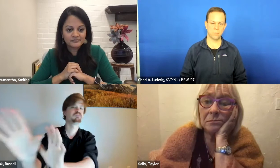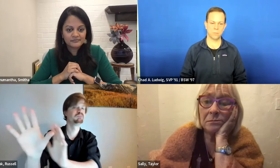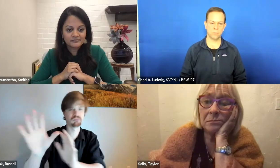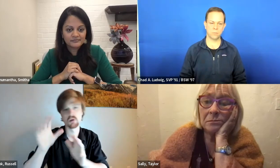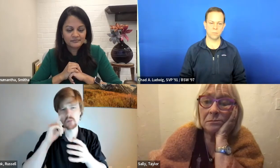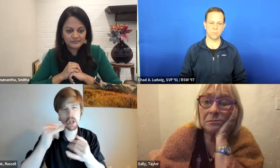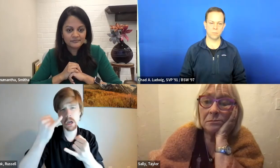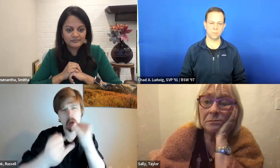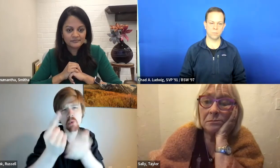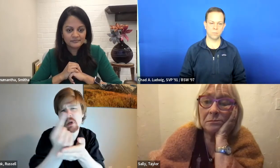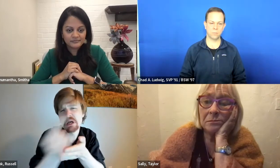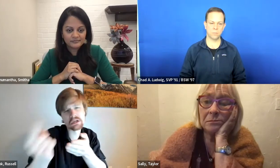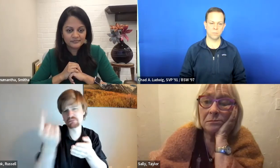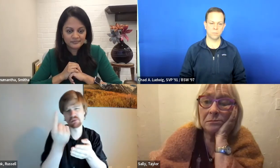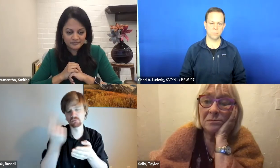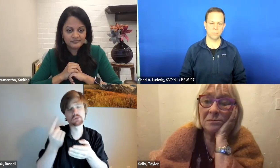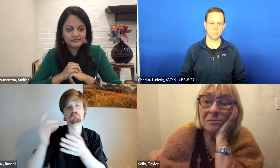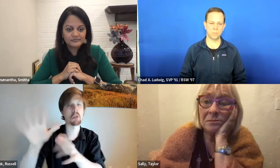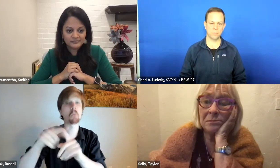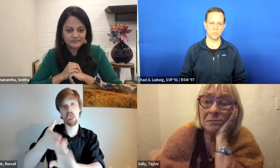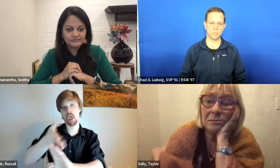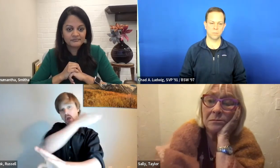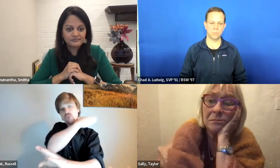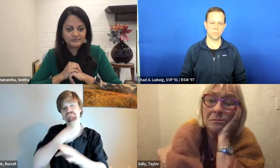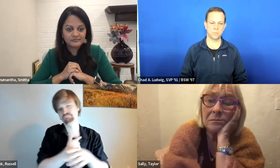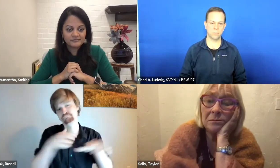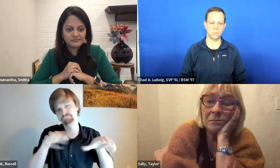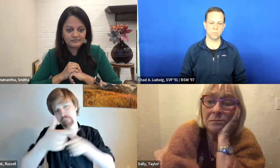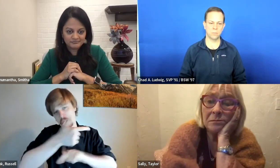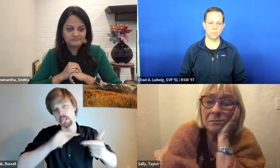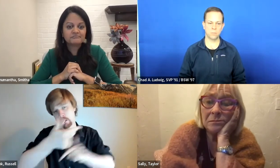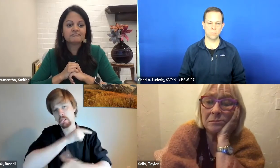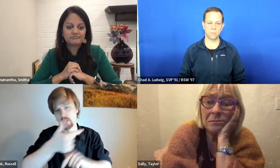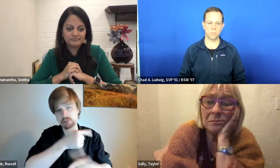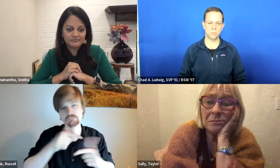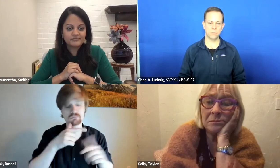with whatever needed to be taken care of, and that very last week was more,